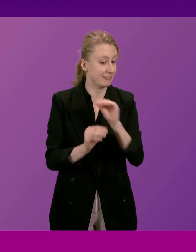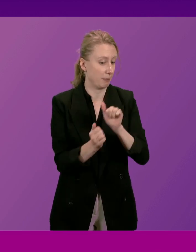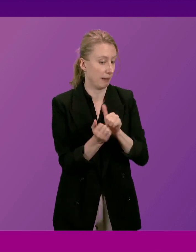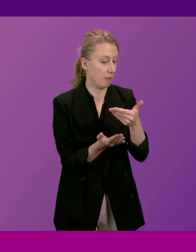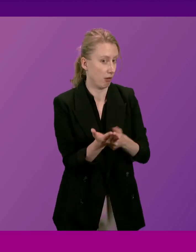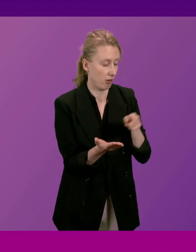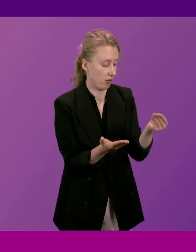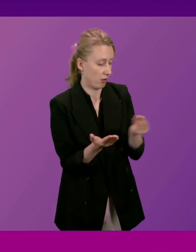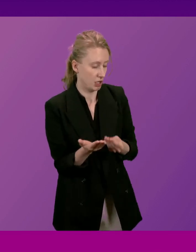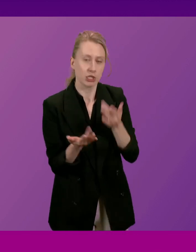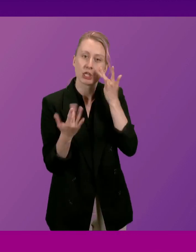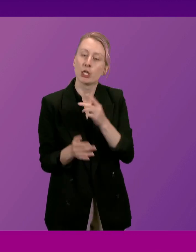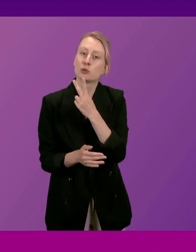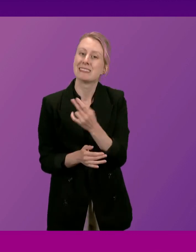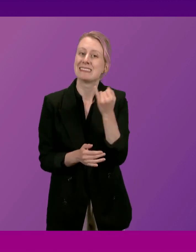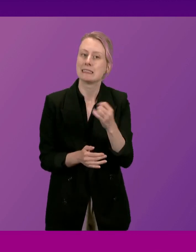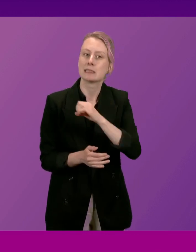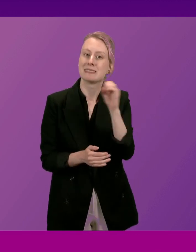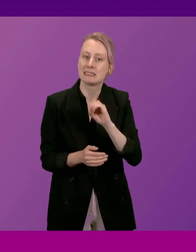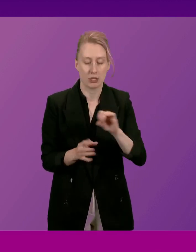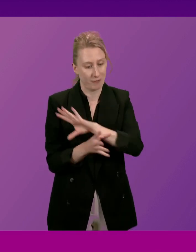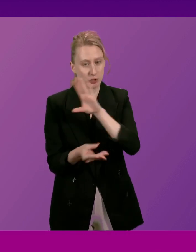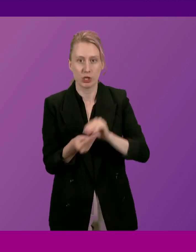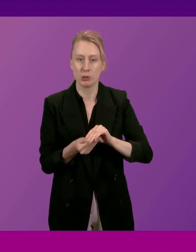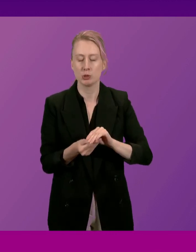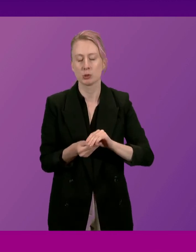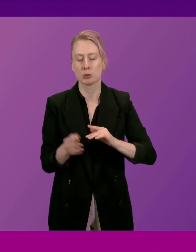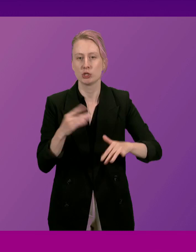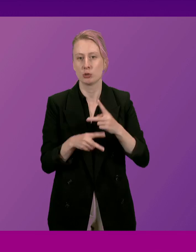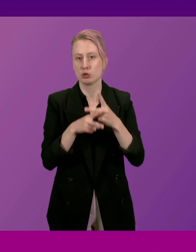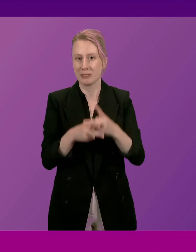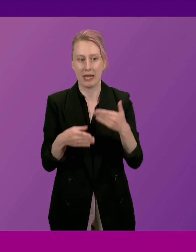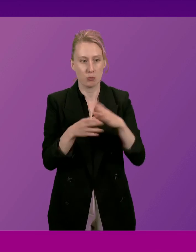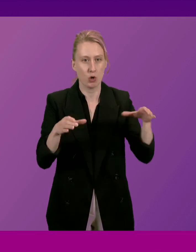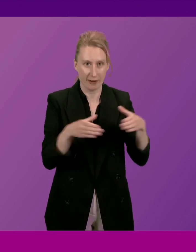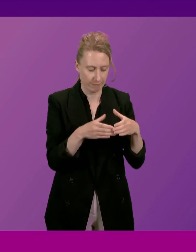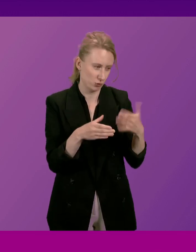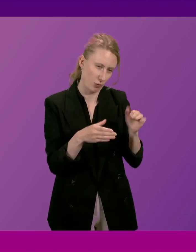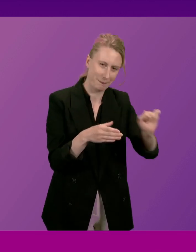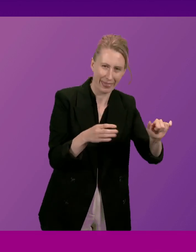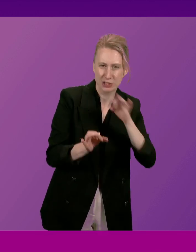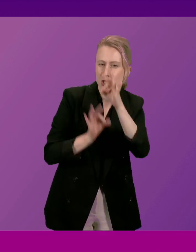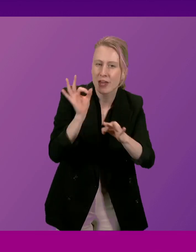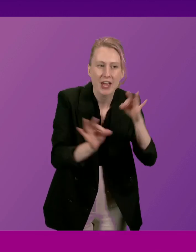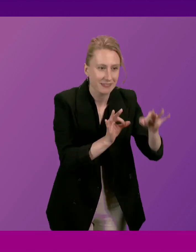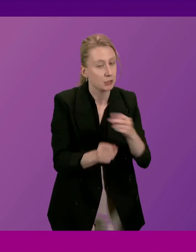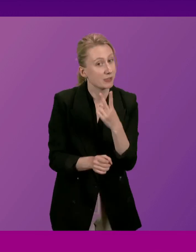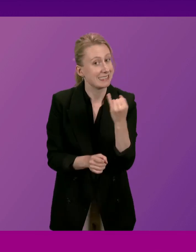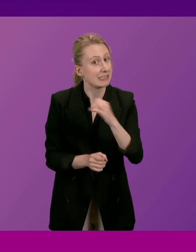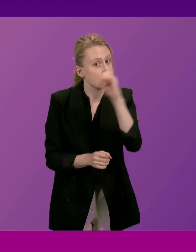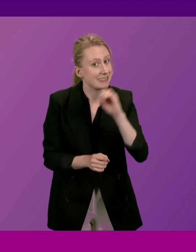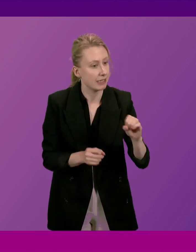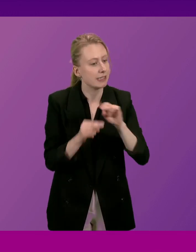26 per cent, or 11,294, of the total social care workforce are international workers.